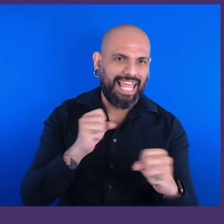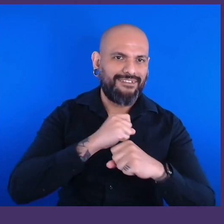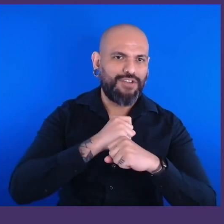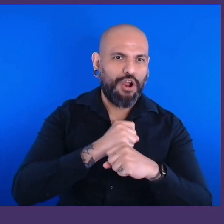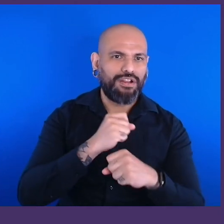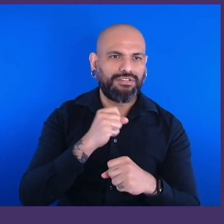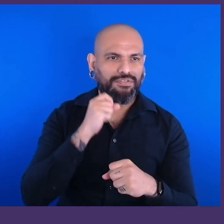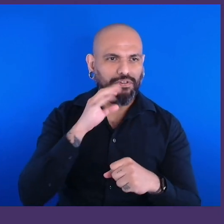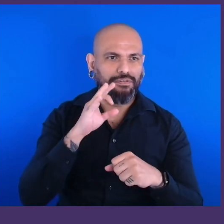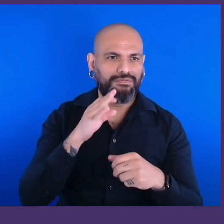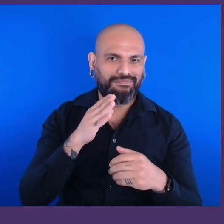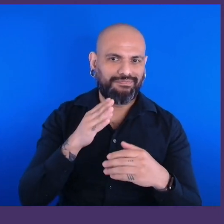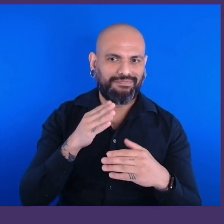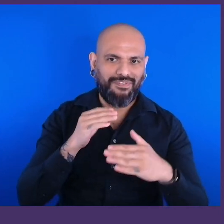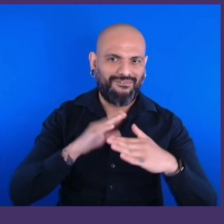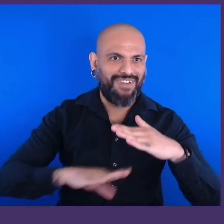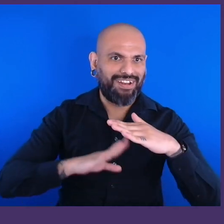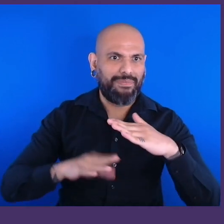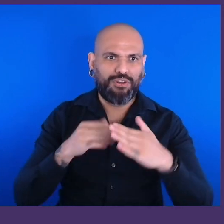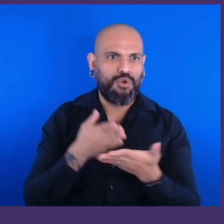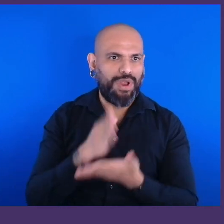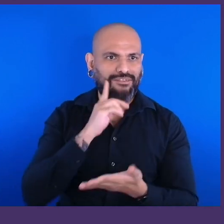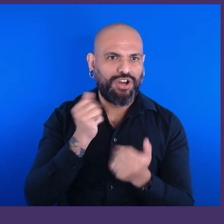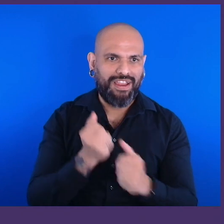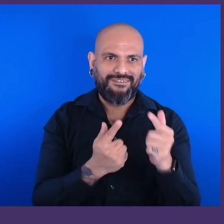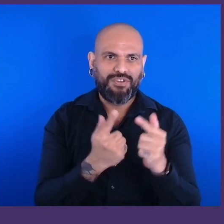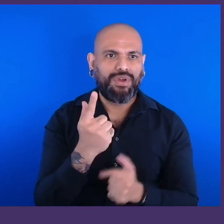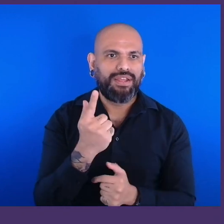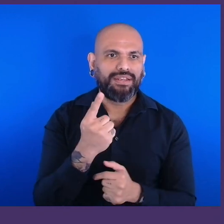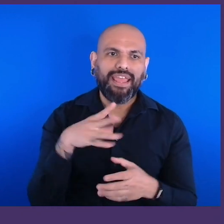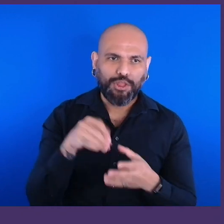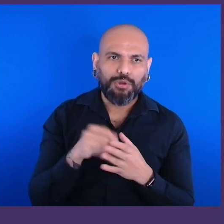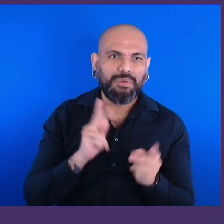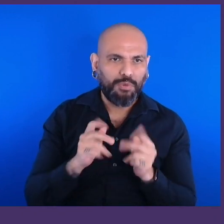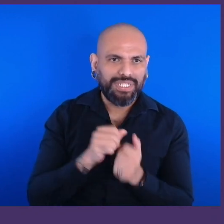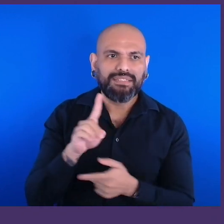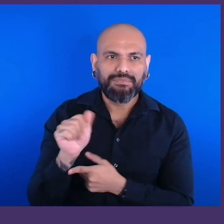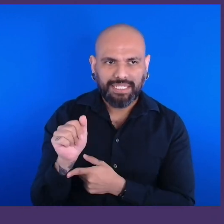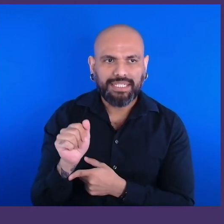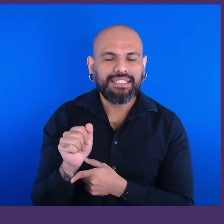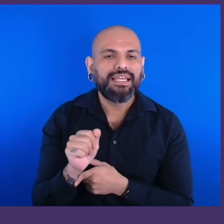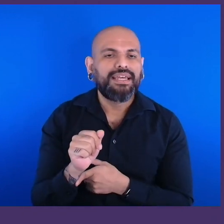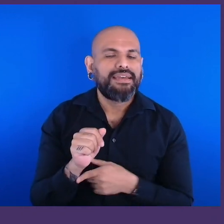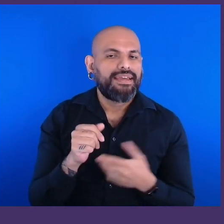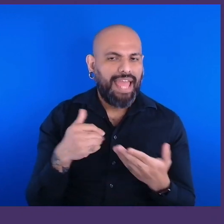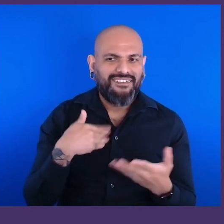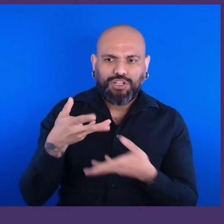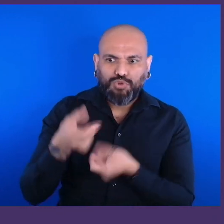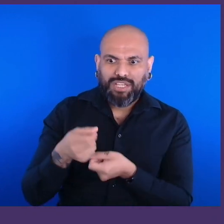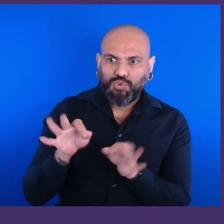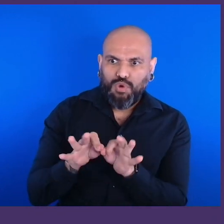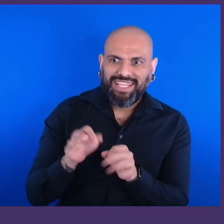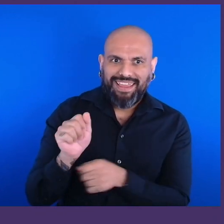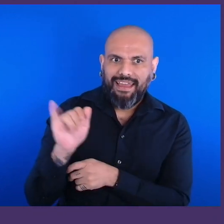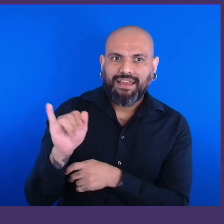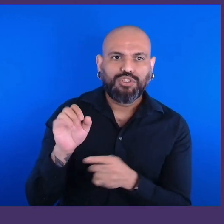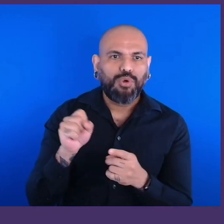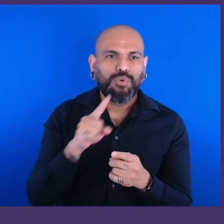with disabilities and having trustworthy AI, and it takes a risk-based approach. So, the level of intervention